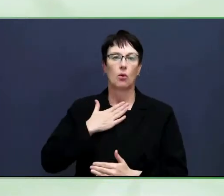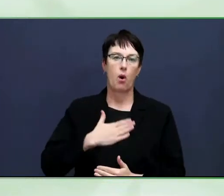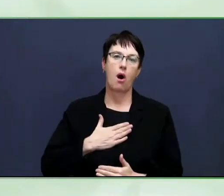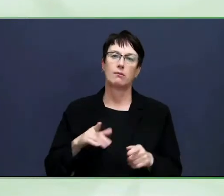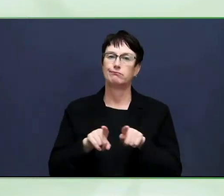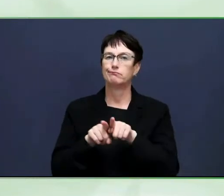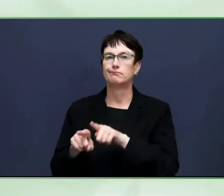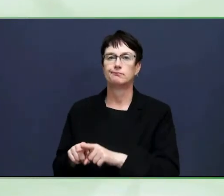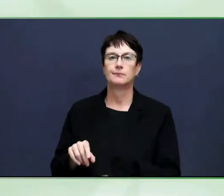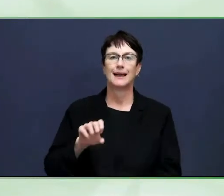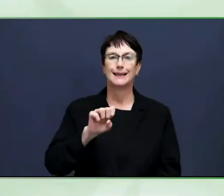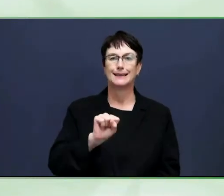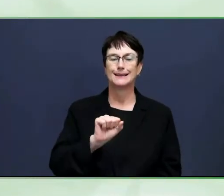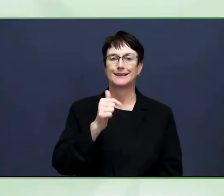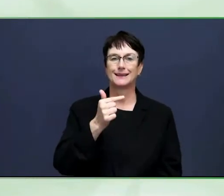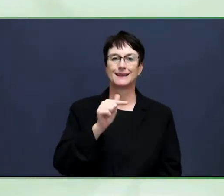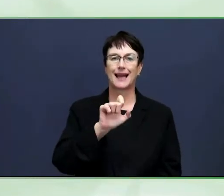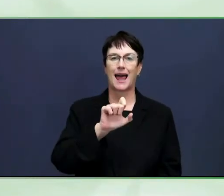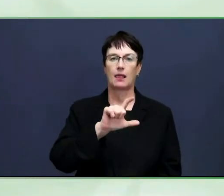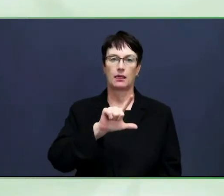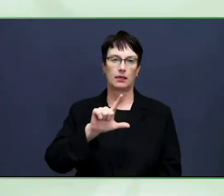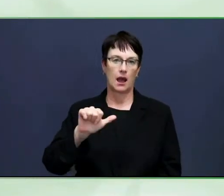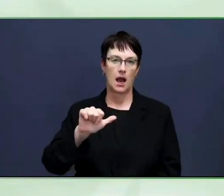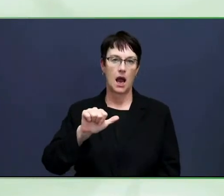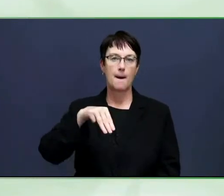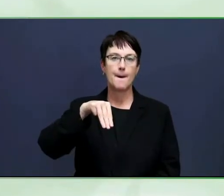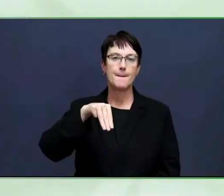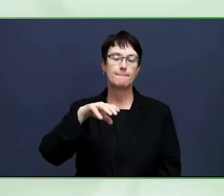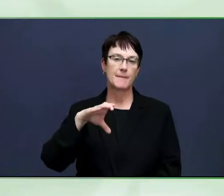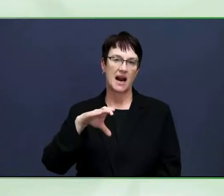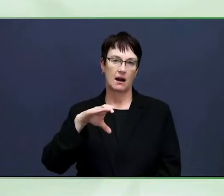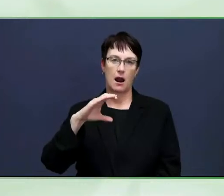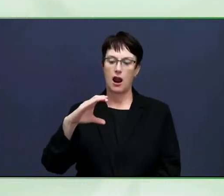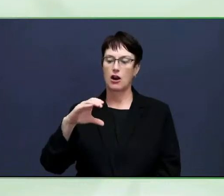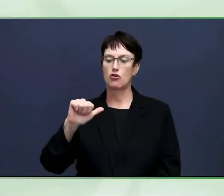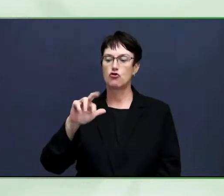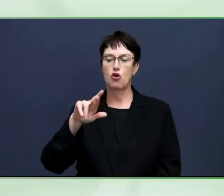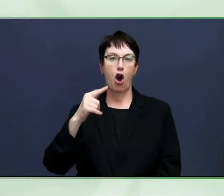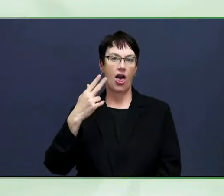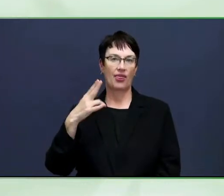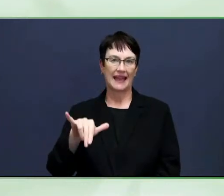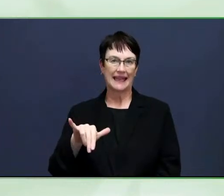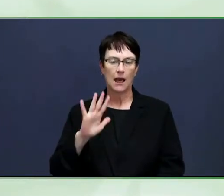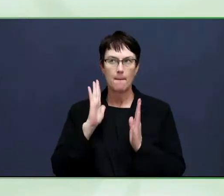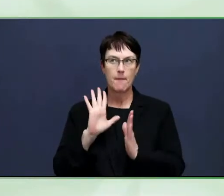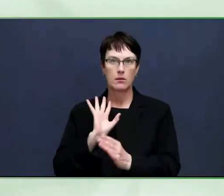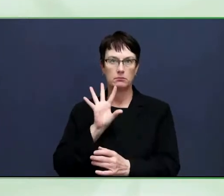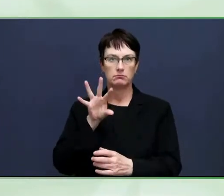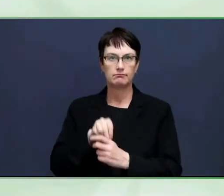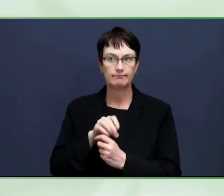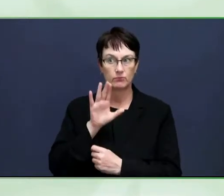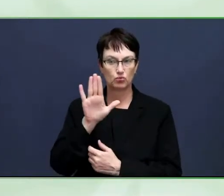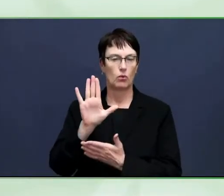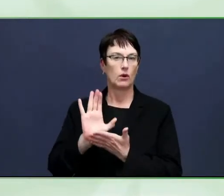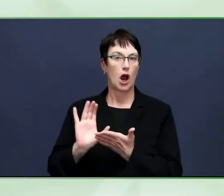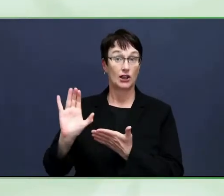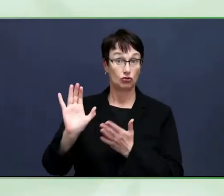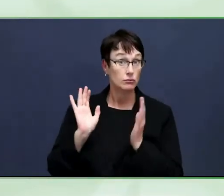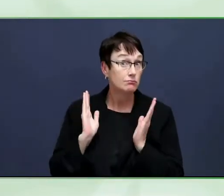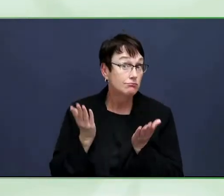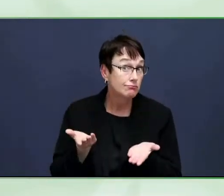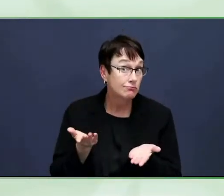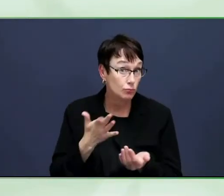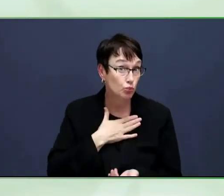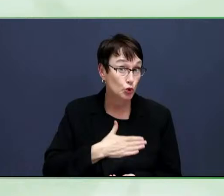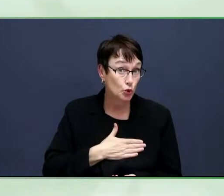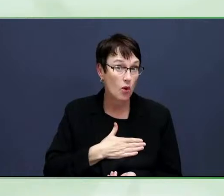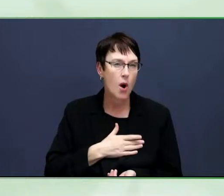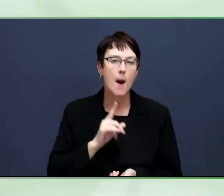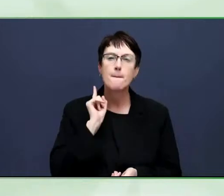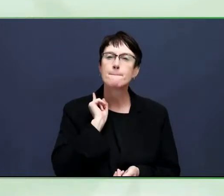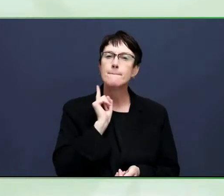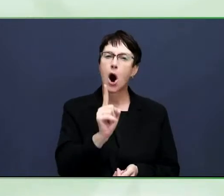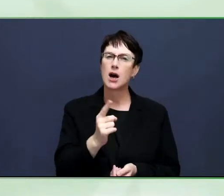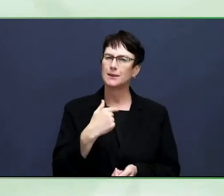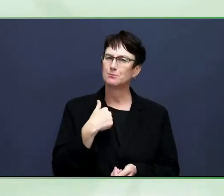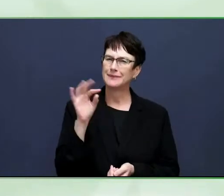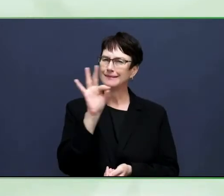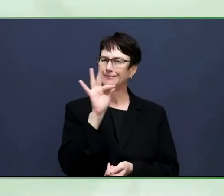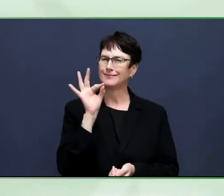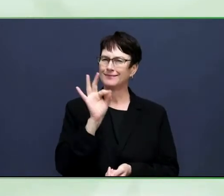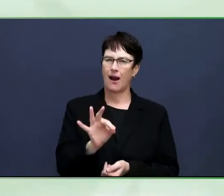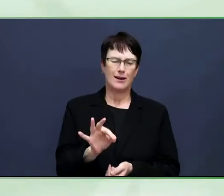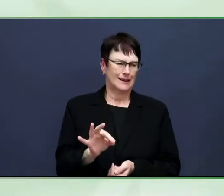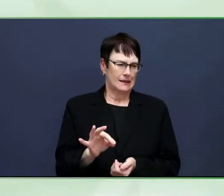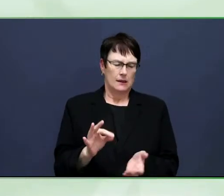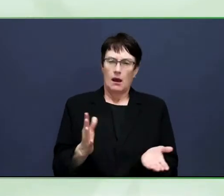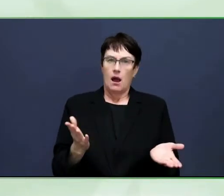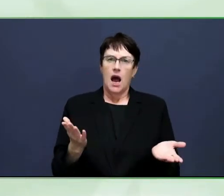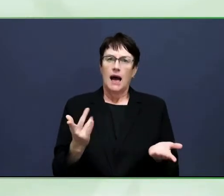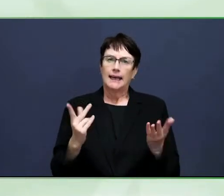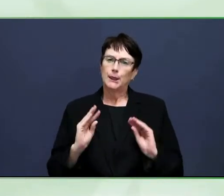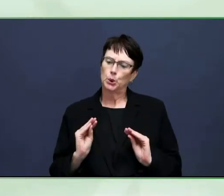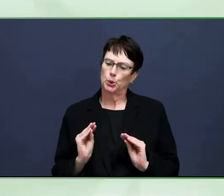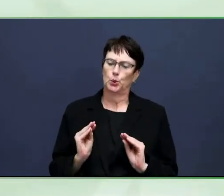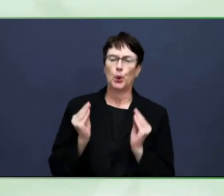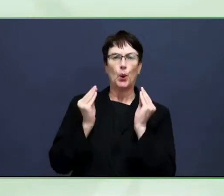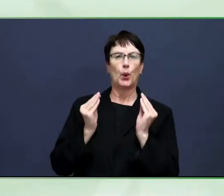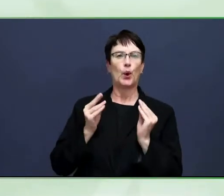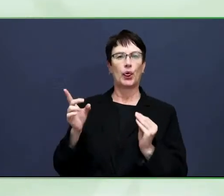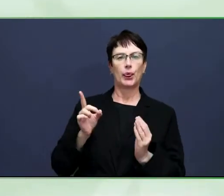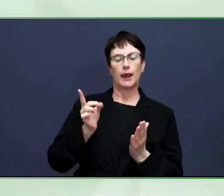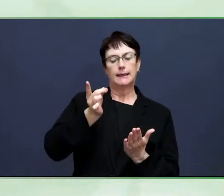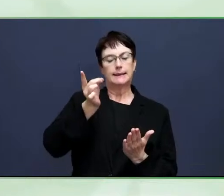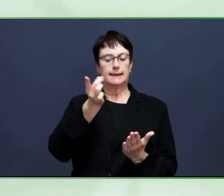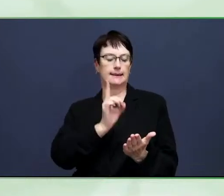What about getting your thinking into the classrooms and thinking of young designers?